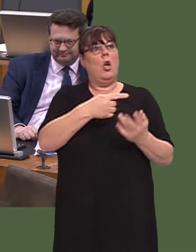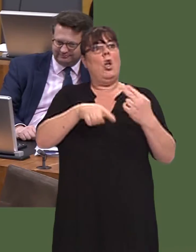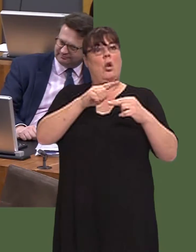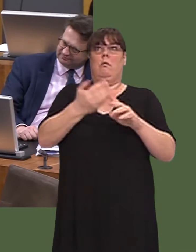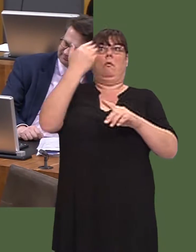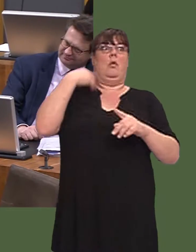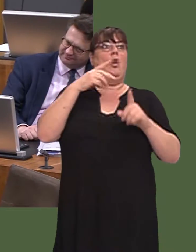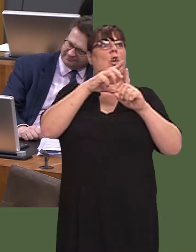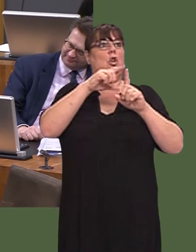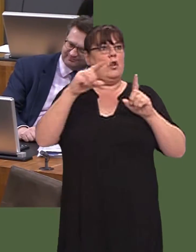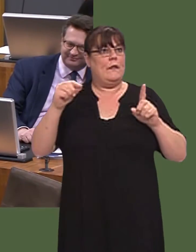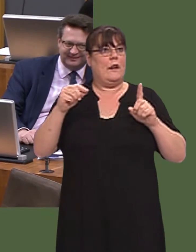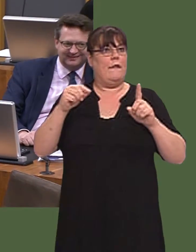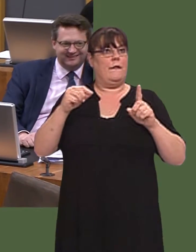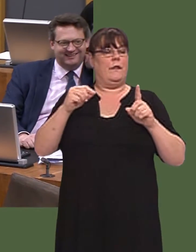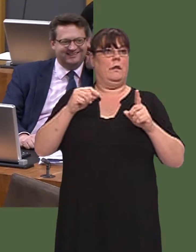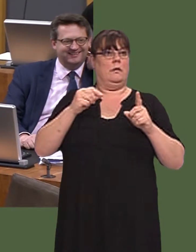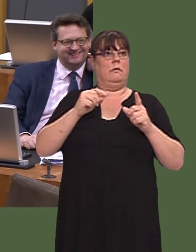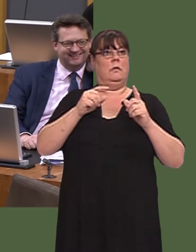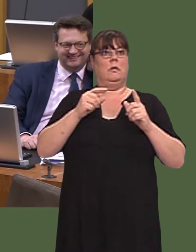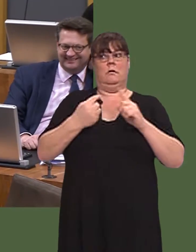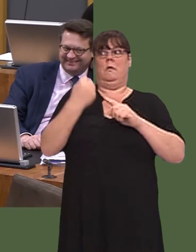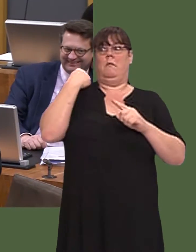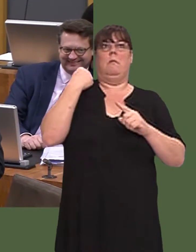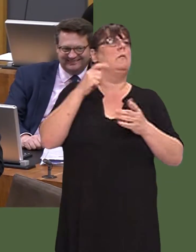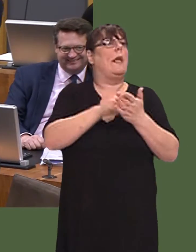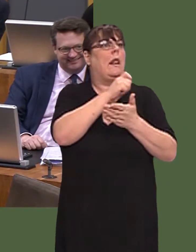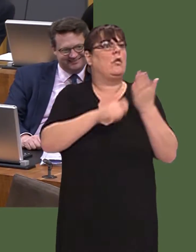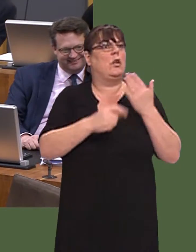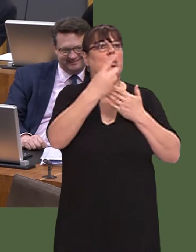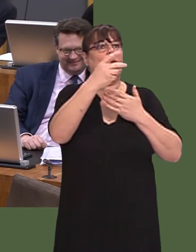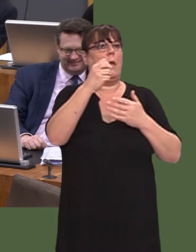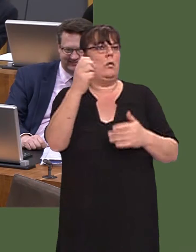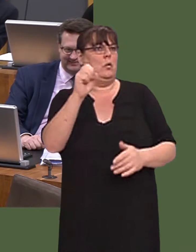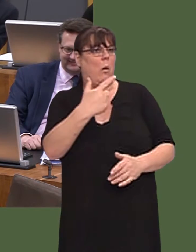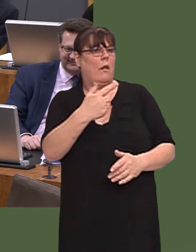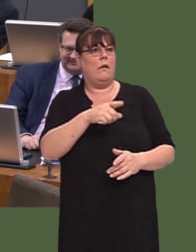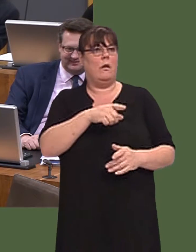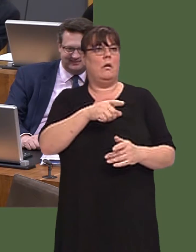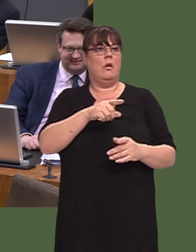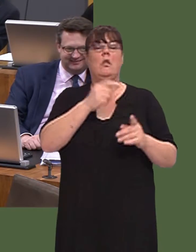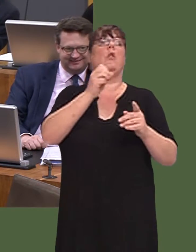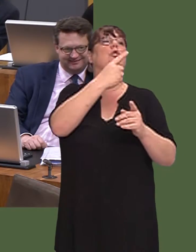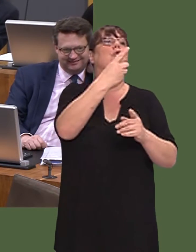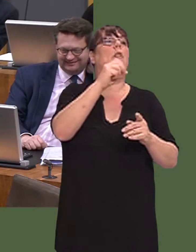He stood as a Conservative candidate in the election in 2011 when his leader went on live